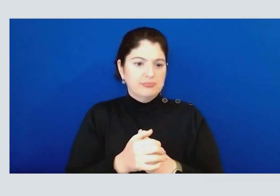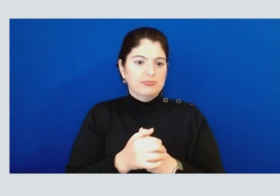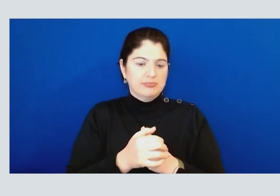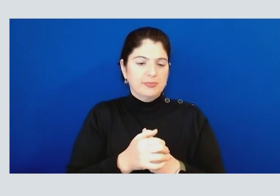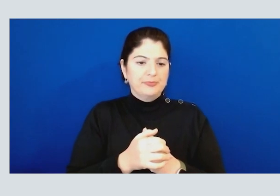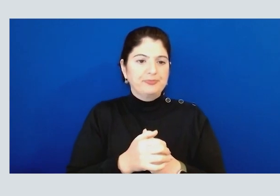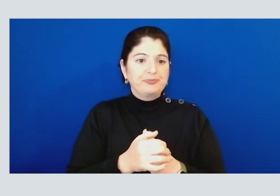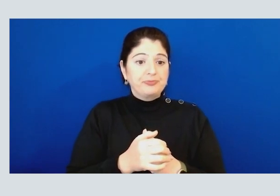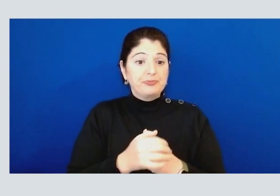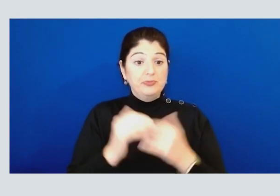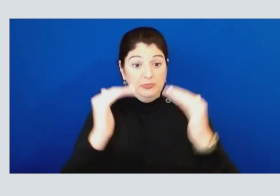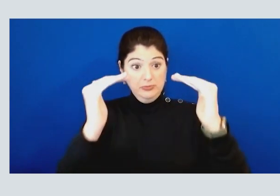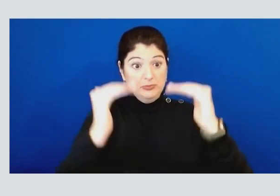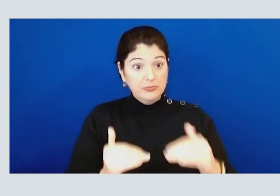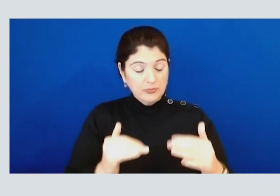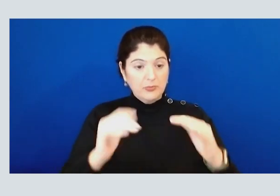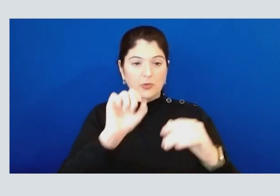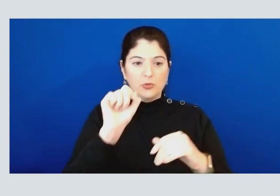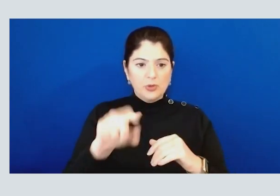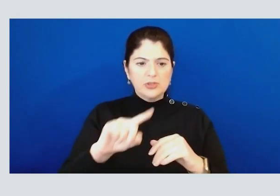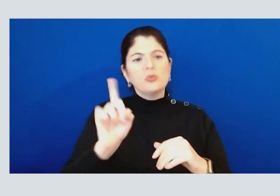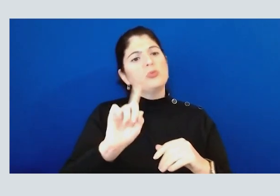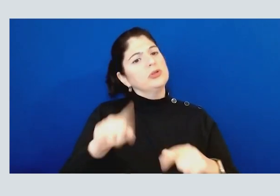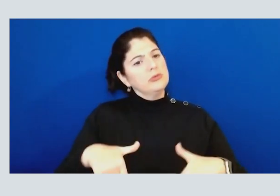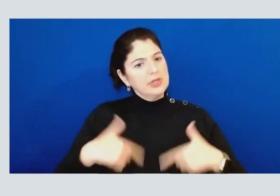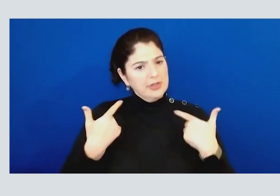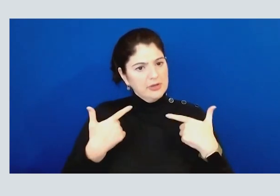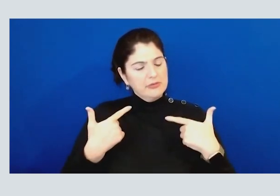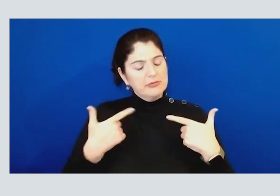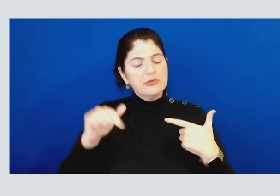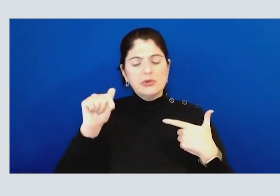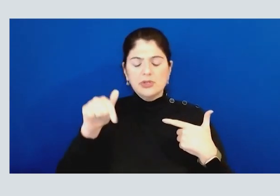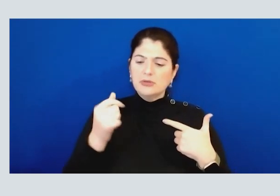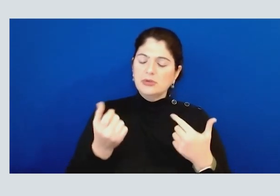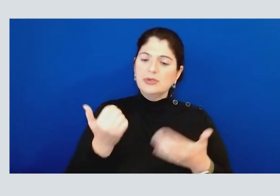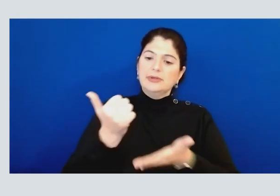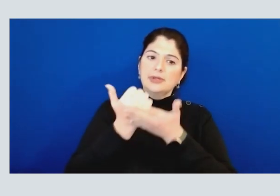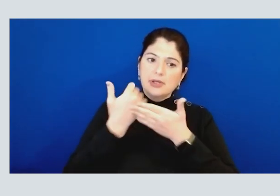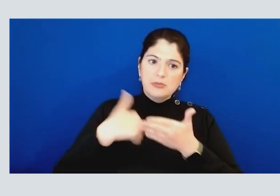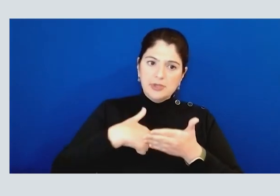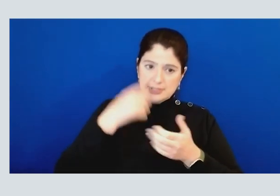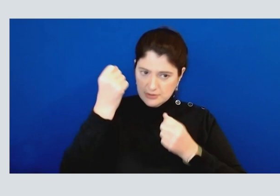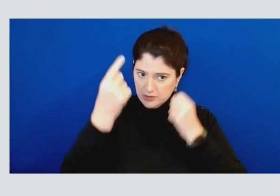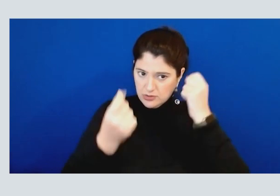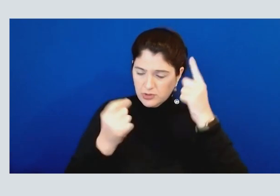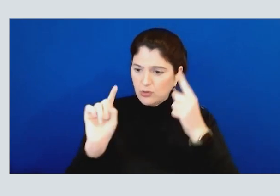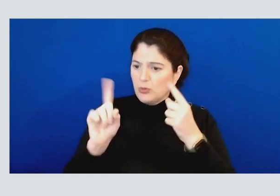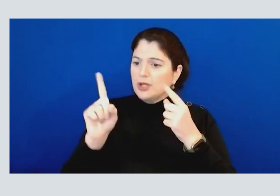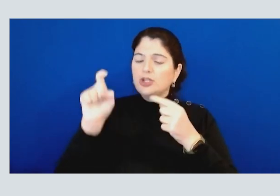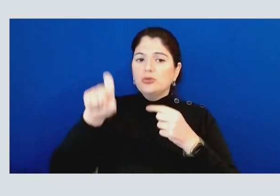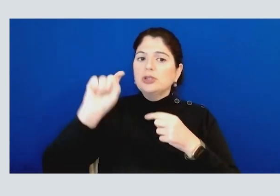Then, we're asking you, where do you live? This will give us a good sense of where you're getting government services and benefits.